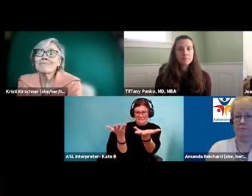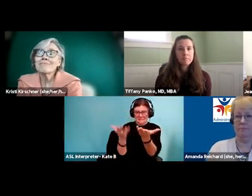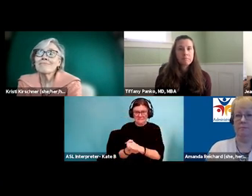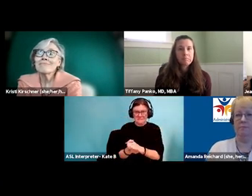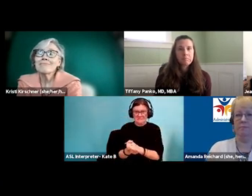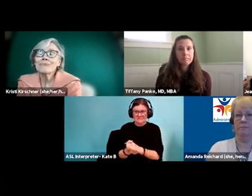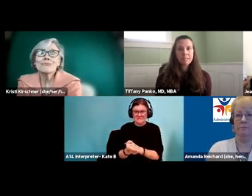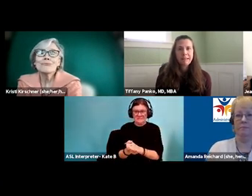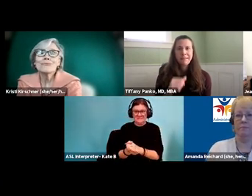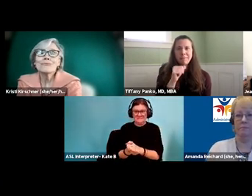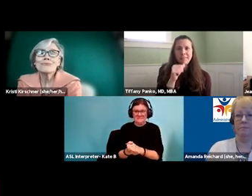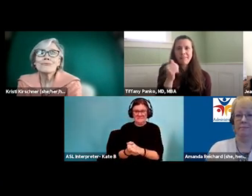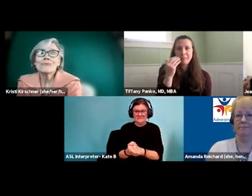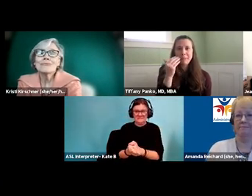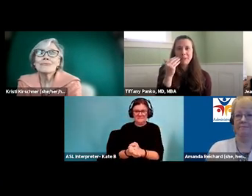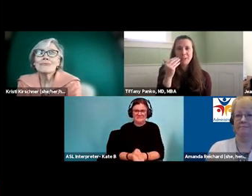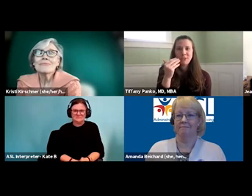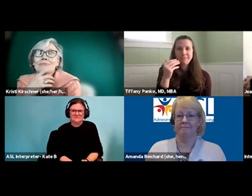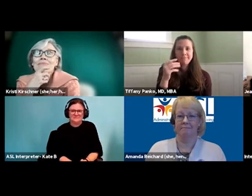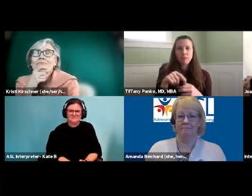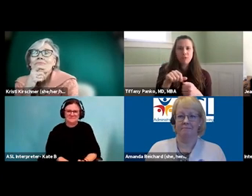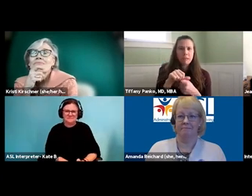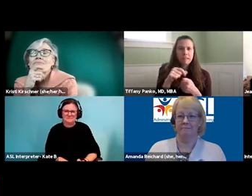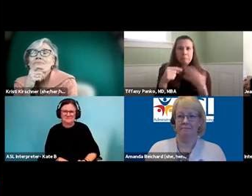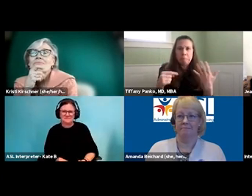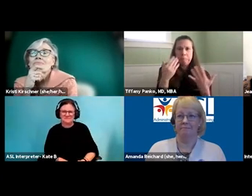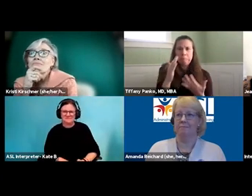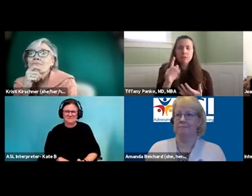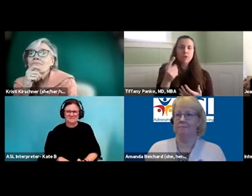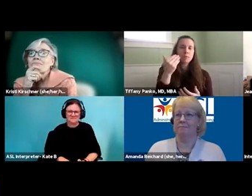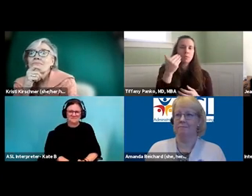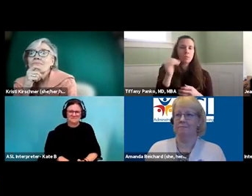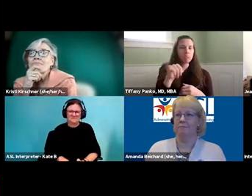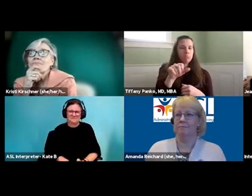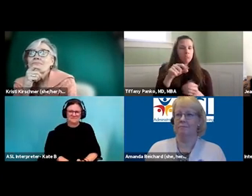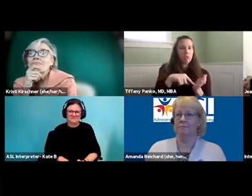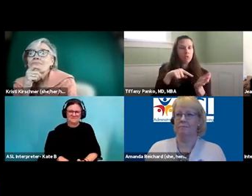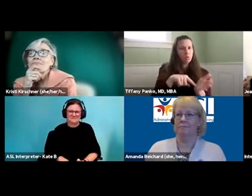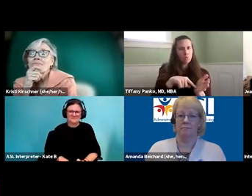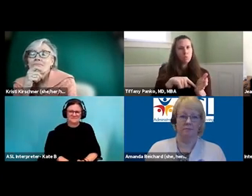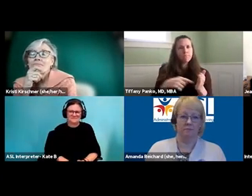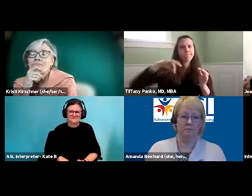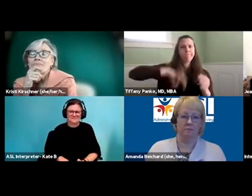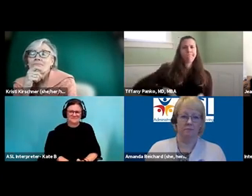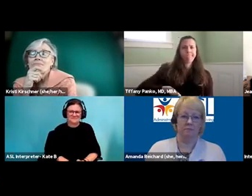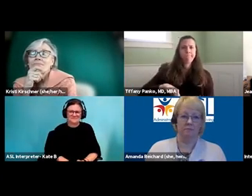[DR. TIFFANY PANKO:] I am not very familiar with doula training either, I do know that